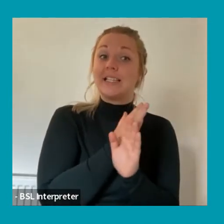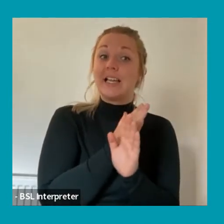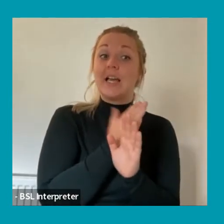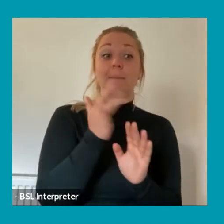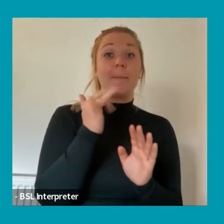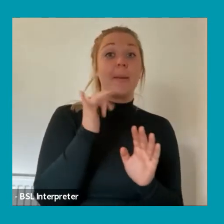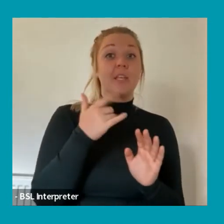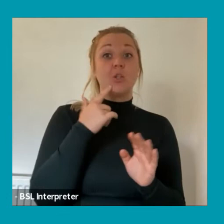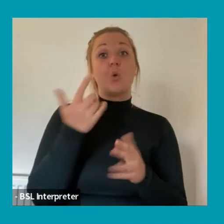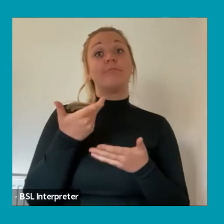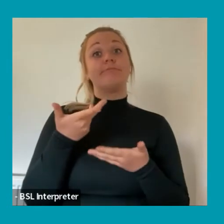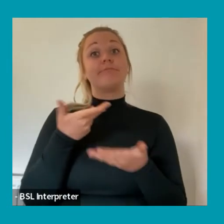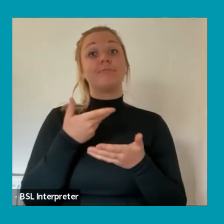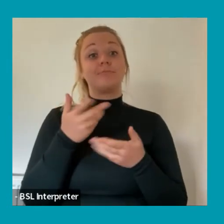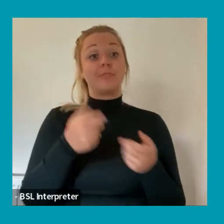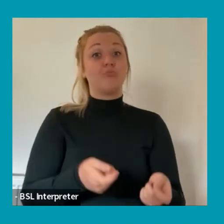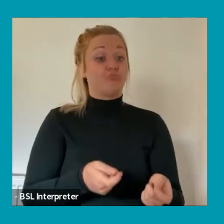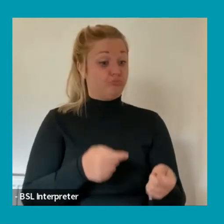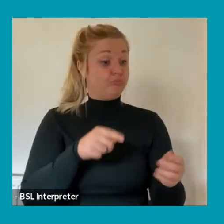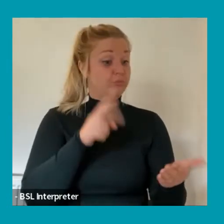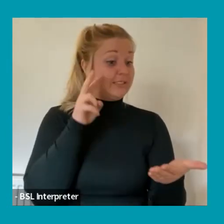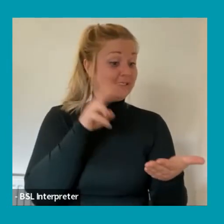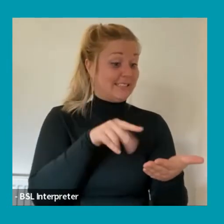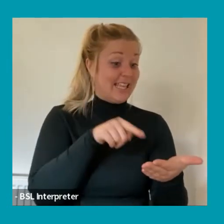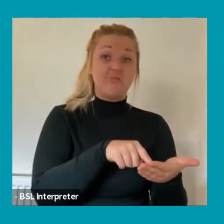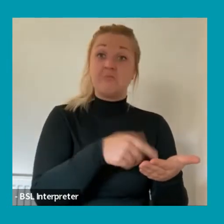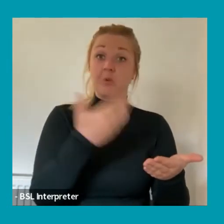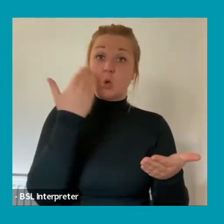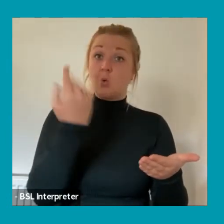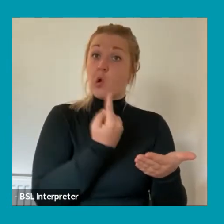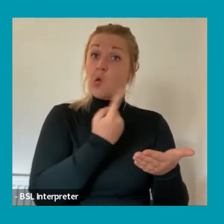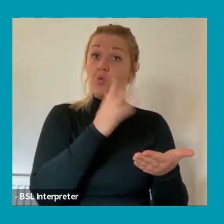So that it doesn't put someone on the spot to bring something up.